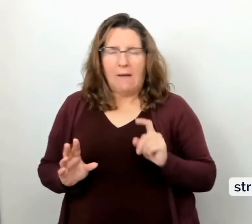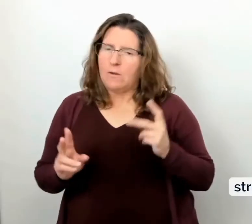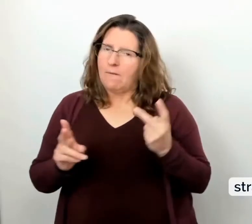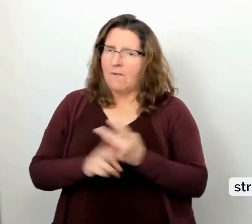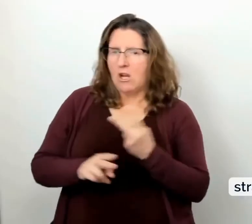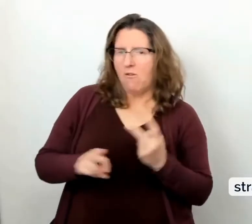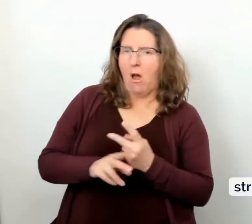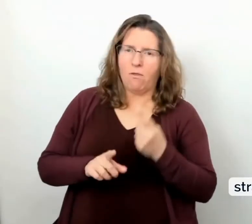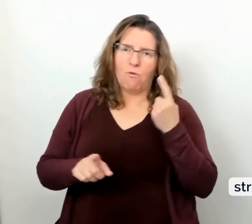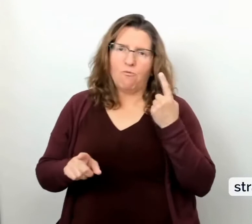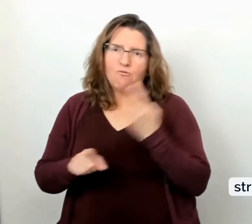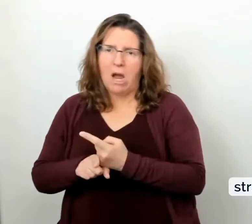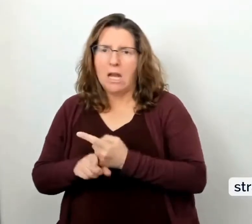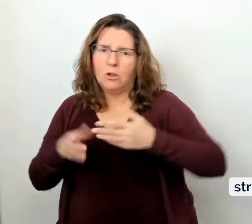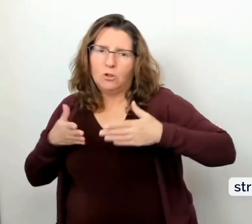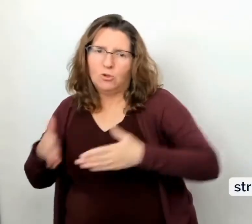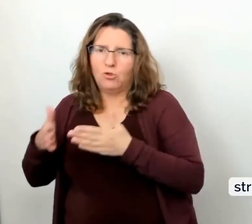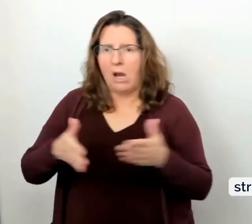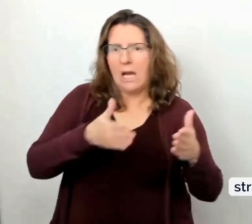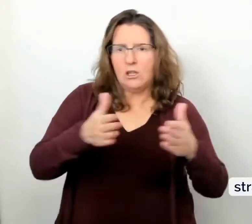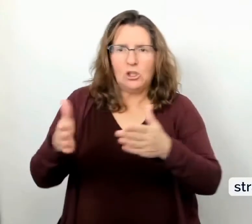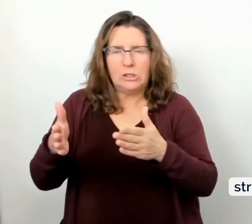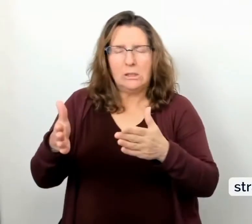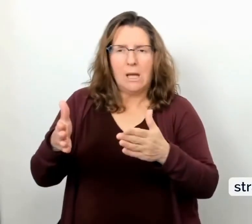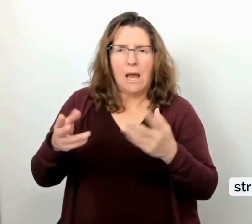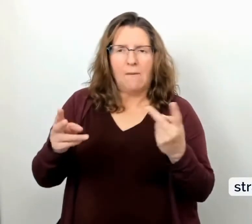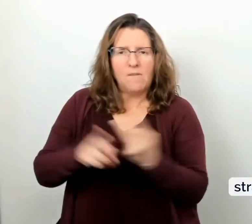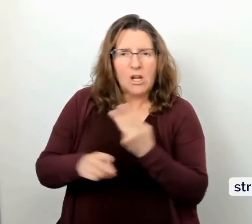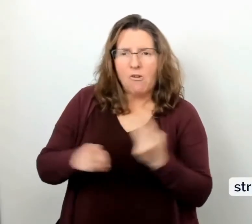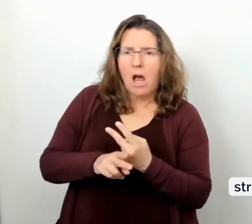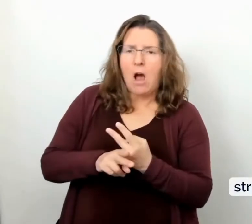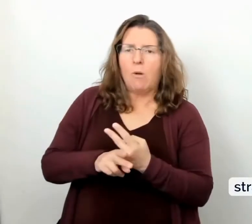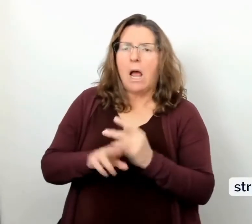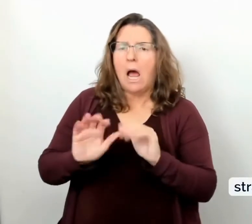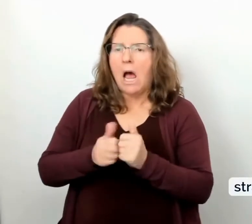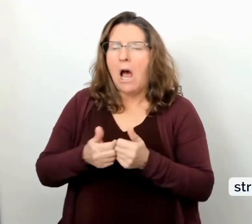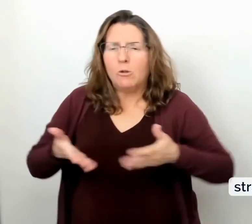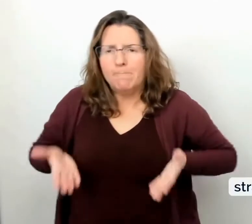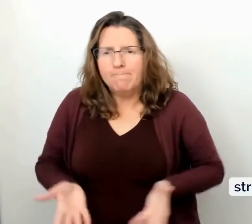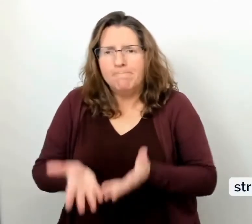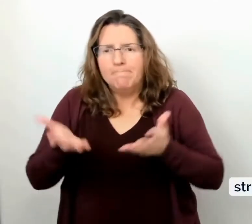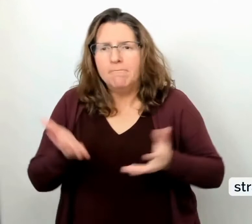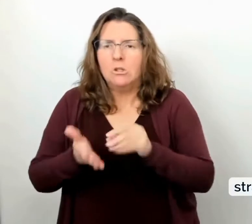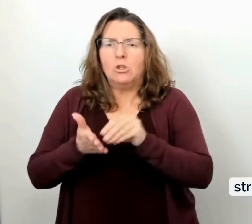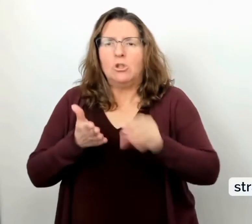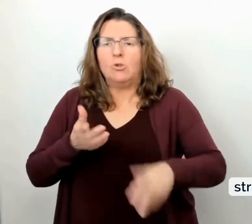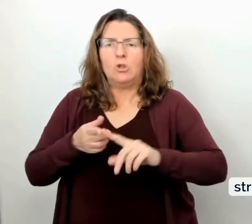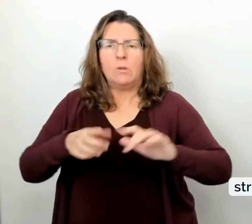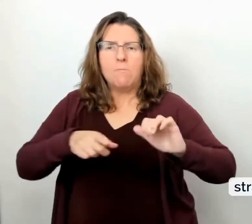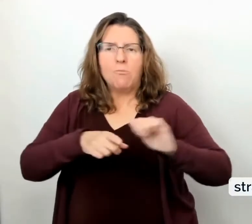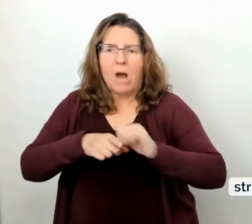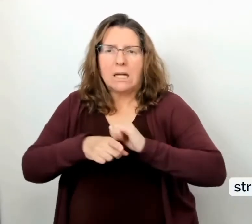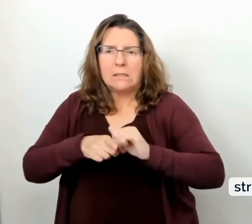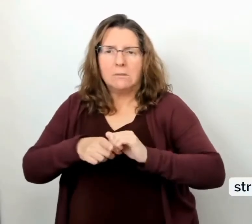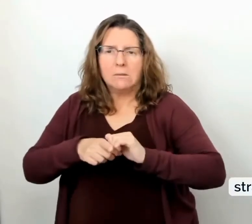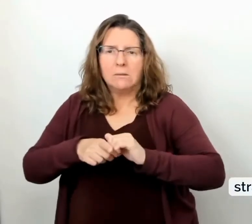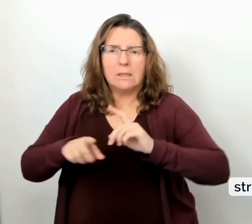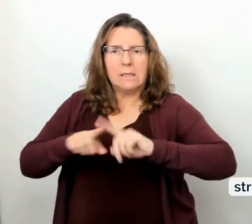Teachers experiment with different strategies and then they figure out which approaches